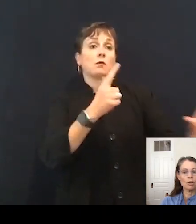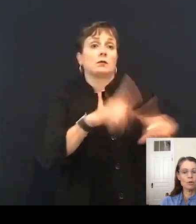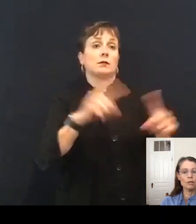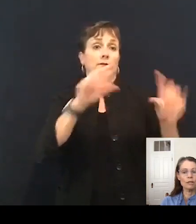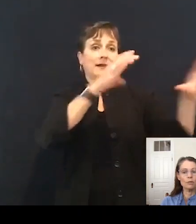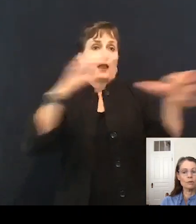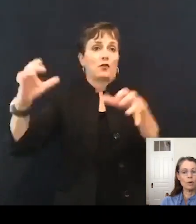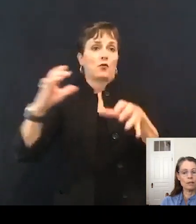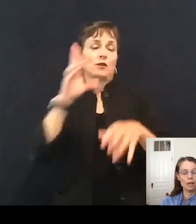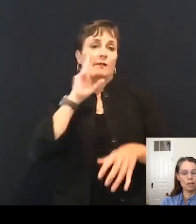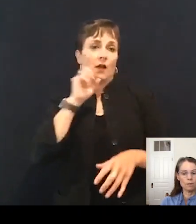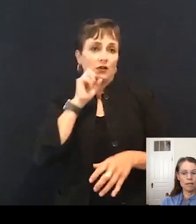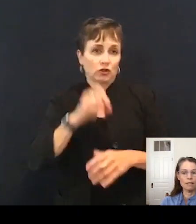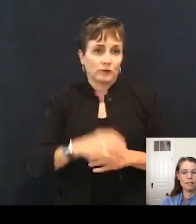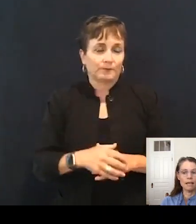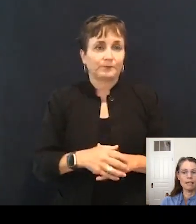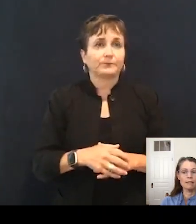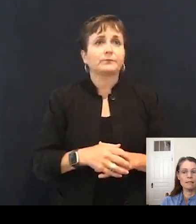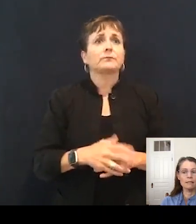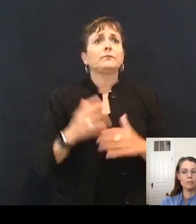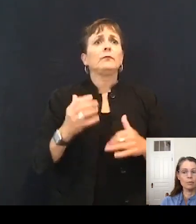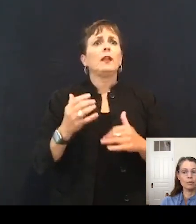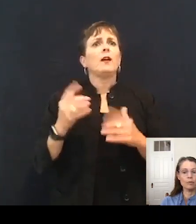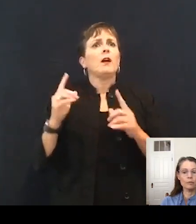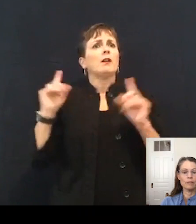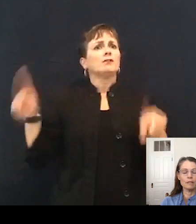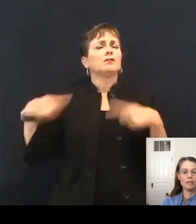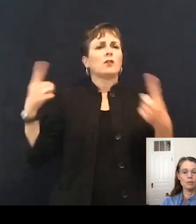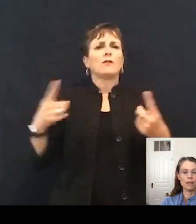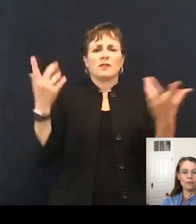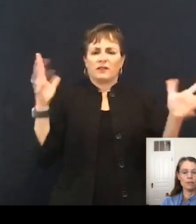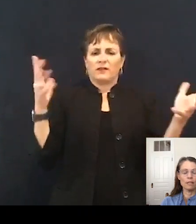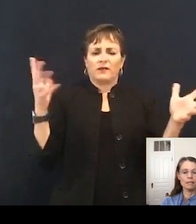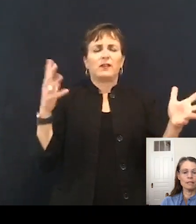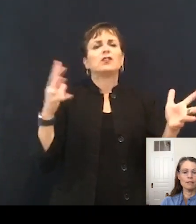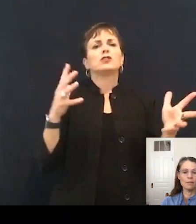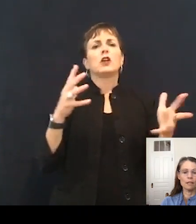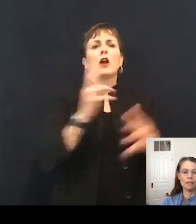that showed it was well tolerated and improvements in retinal sensitivity.